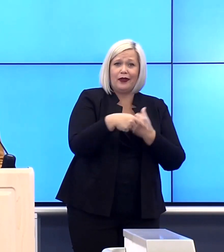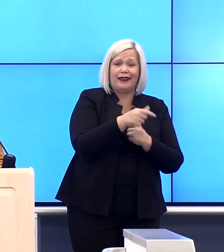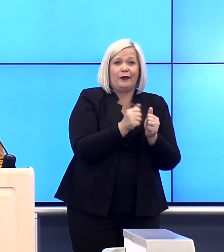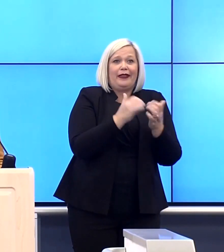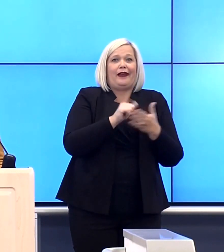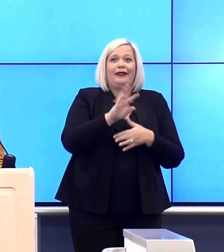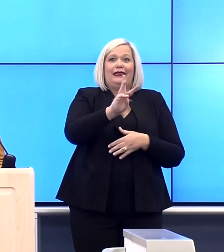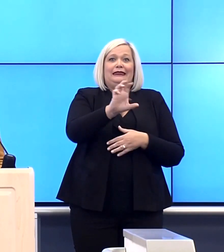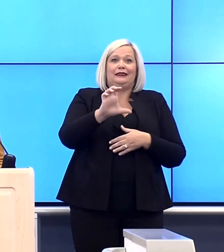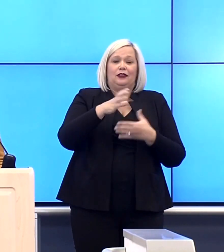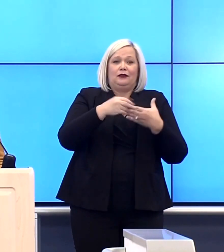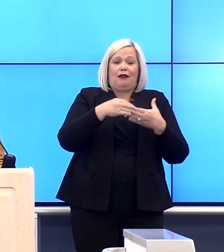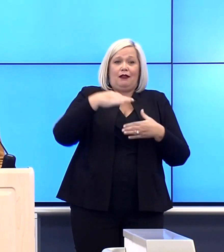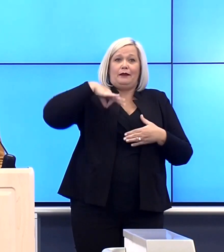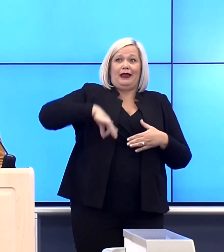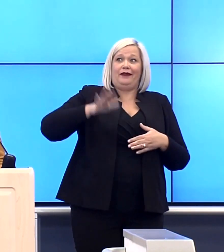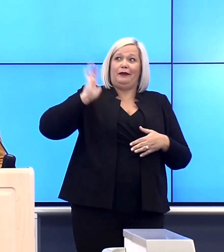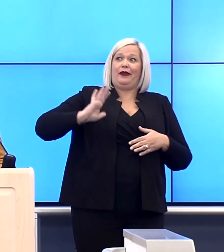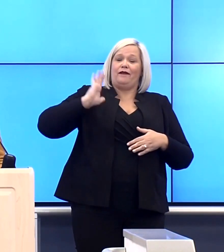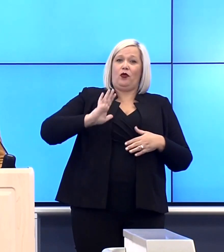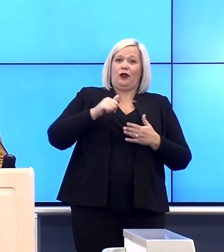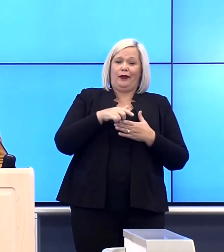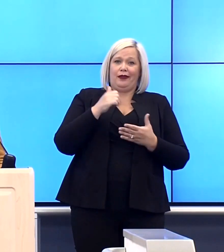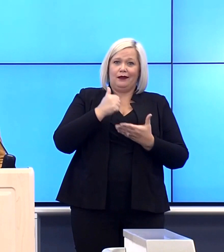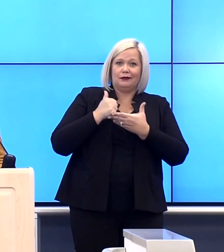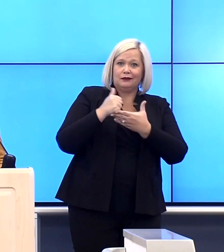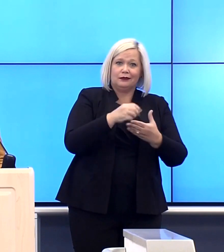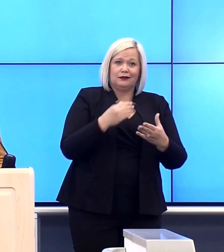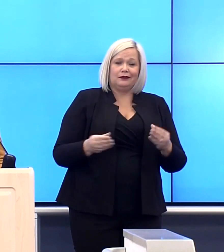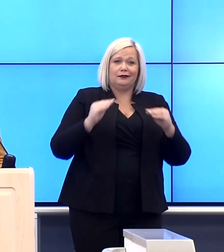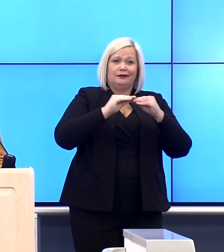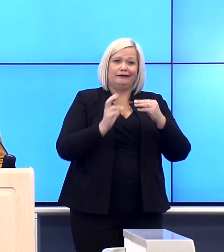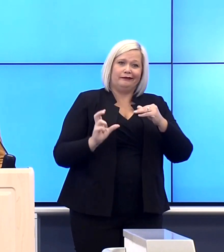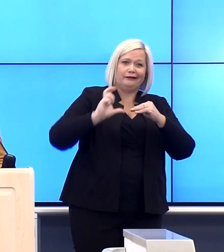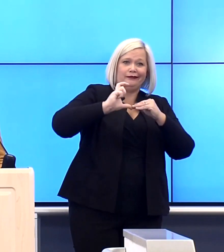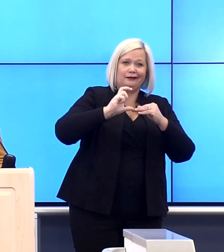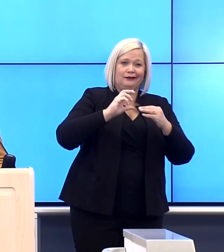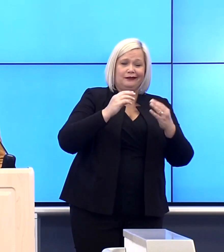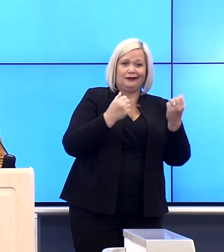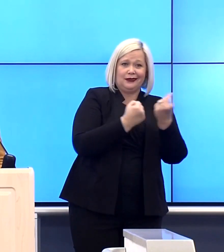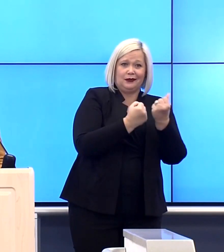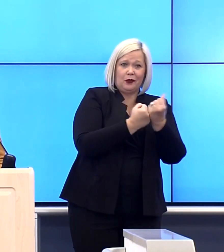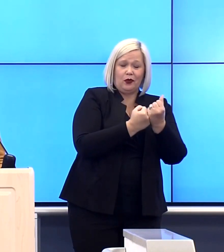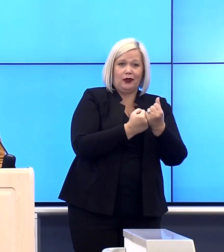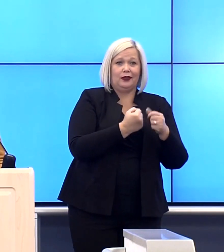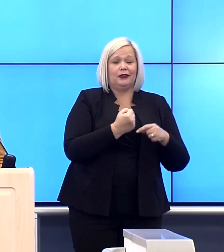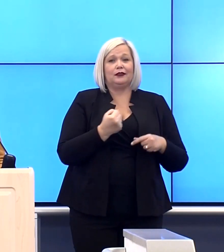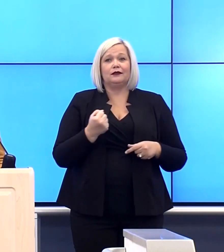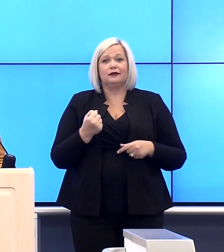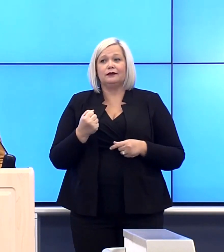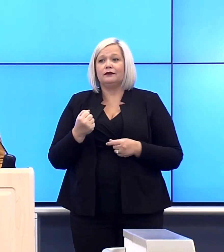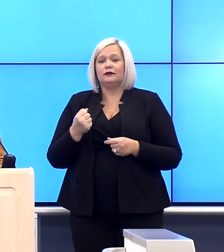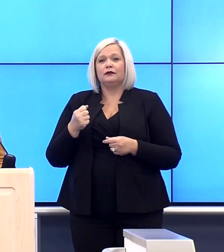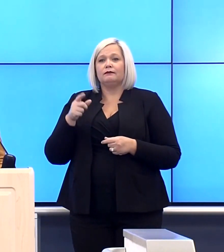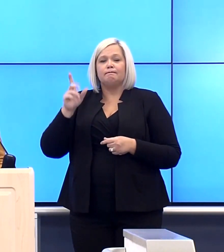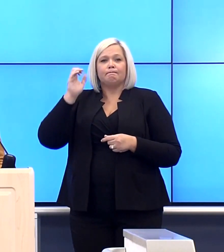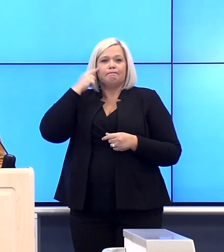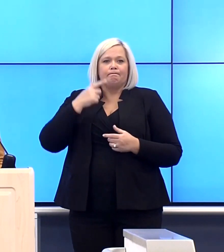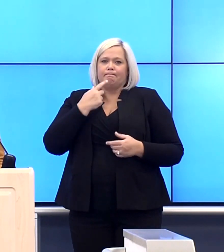WHAT ARE YOU GOING TO DO TO TRY TO HELP THEM WITHOUT HAVING THAT TO HELP THEM WITHOUT HAVING THAT $600 BENEFIT THEY PREVIOUSLY HAD $600 BENEFIT THEY PREVIOUSLY HAD TO FALL BACK ON? TO FALL BACK ON? >> WELL, UNFORTUNATELY, WE’VE